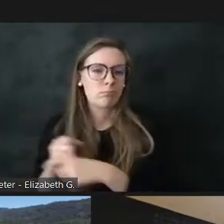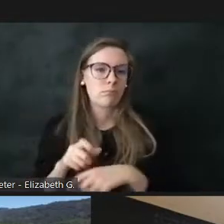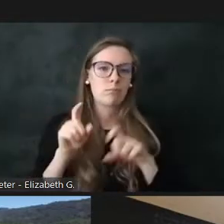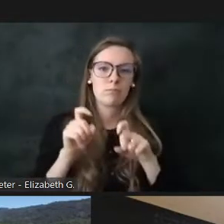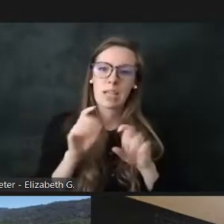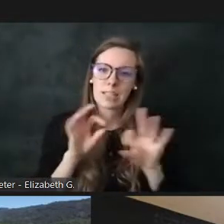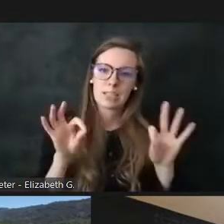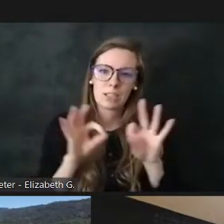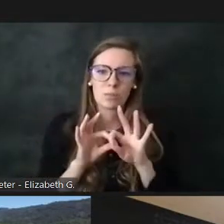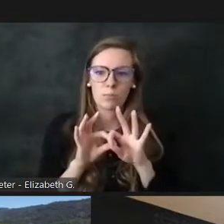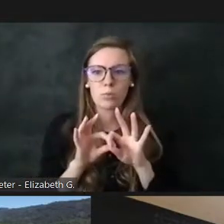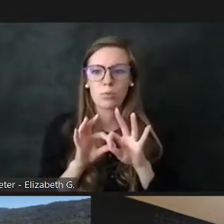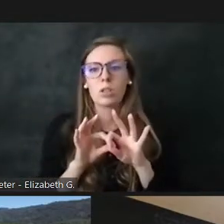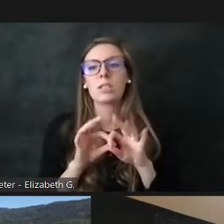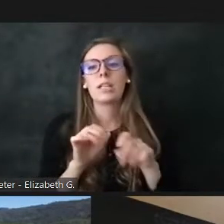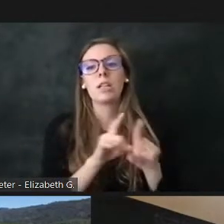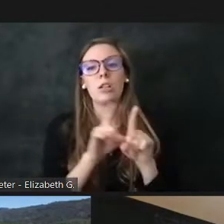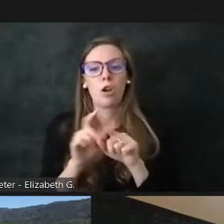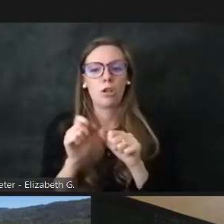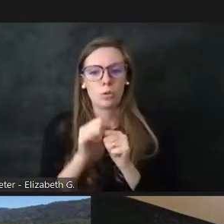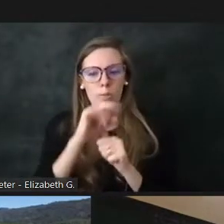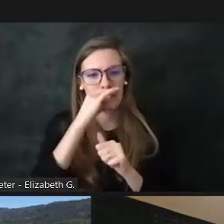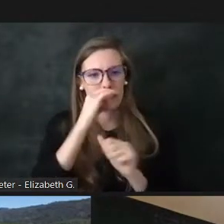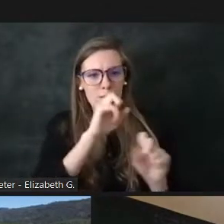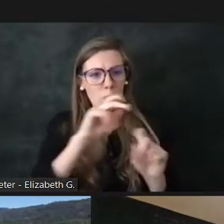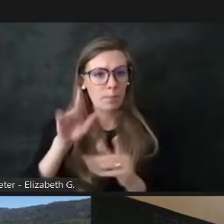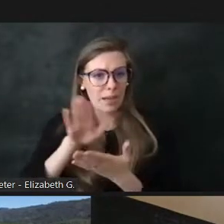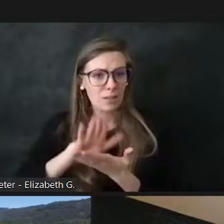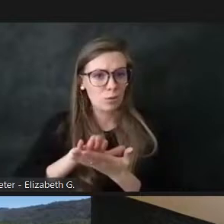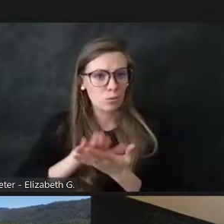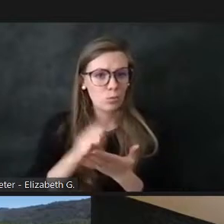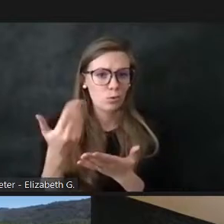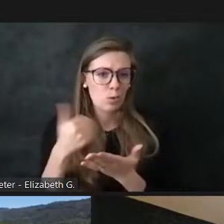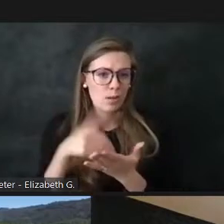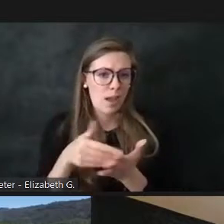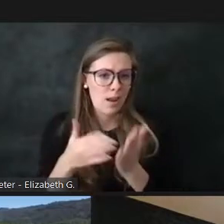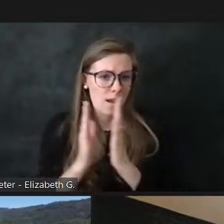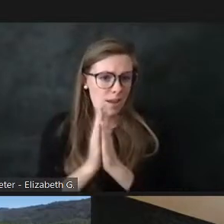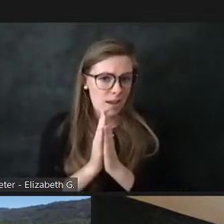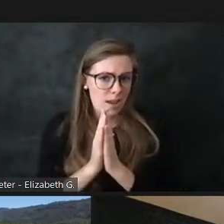And also with the kids going back to school again, I asked the same take time